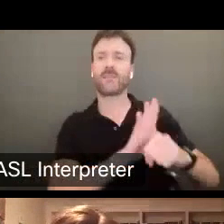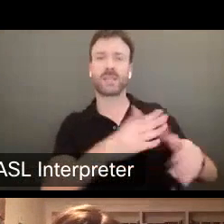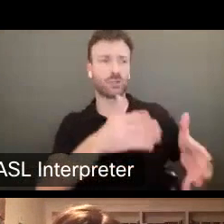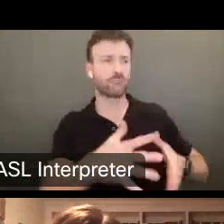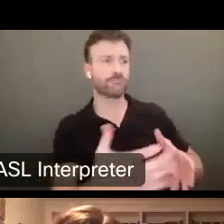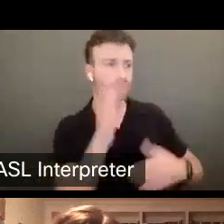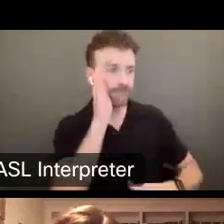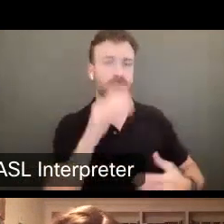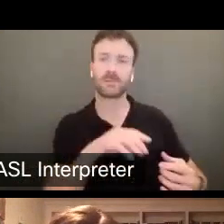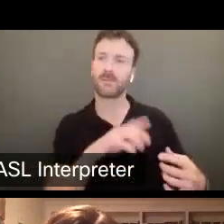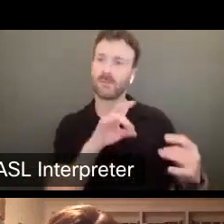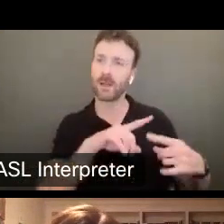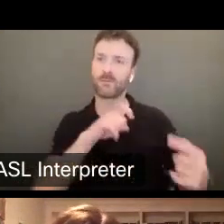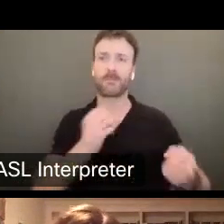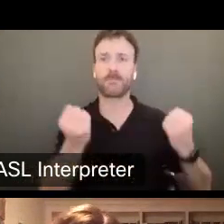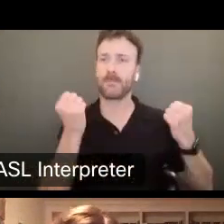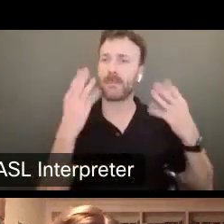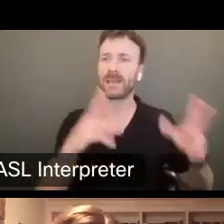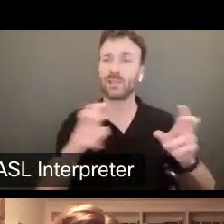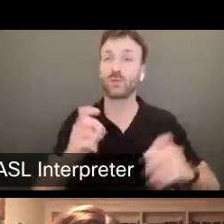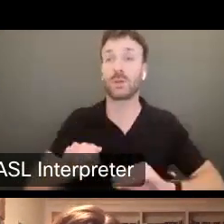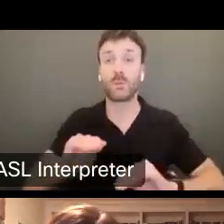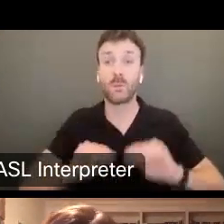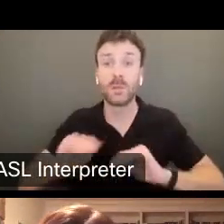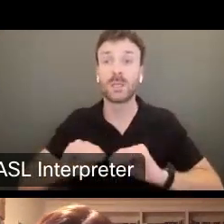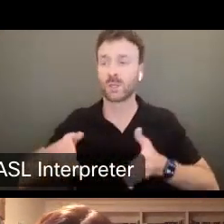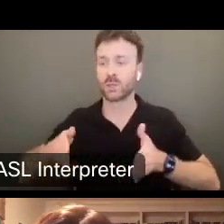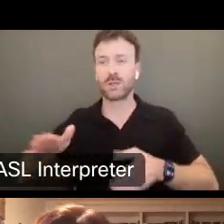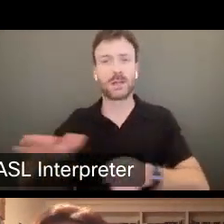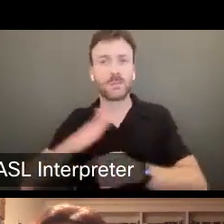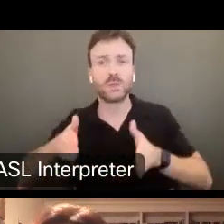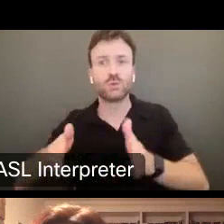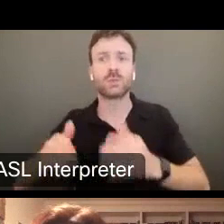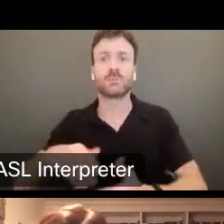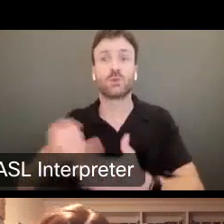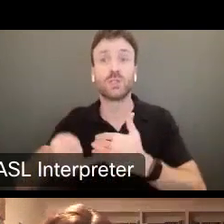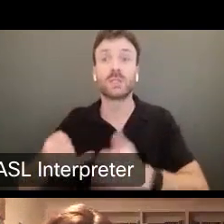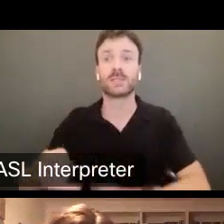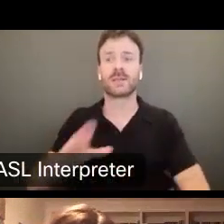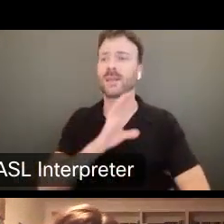including micromobility, complete streets projects, Cafe TO, and many more.